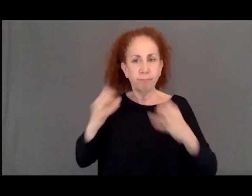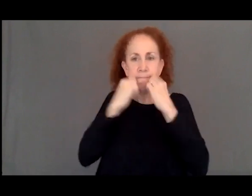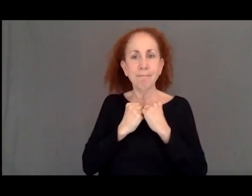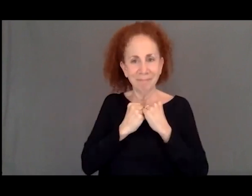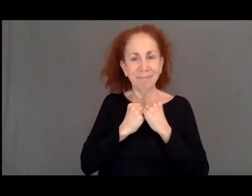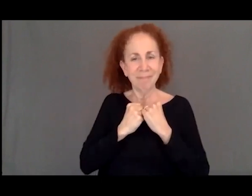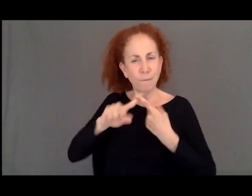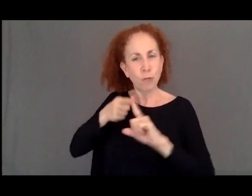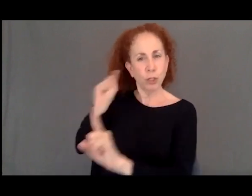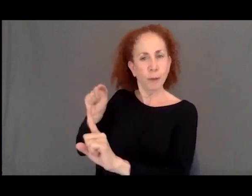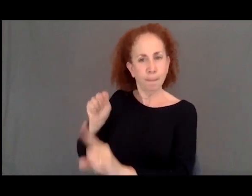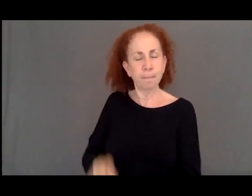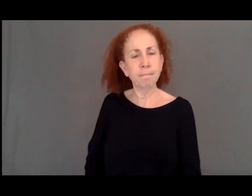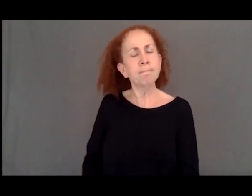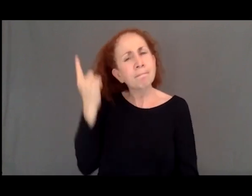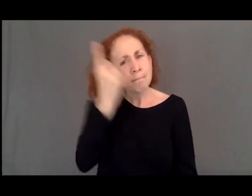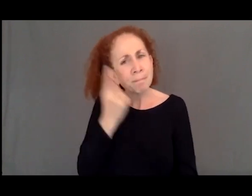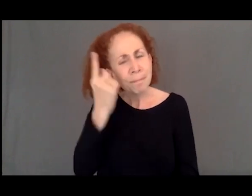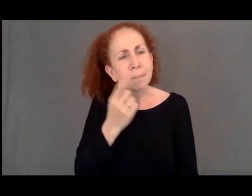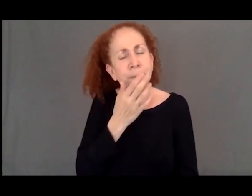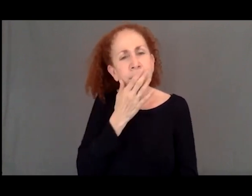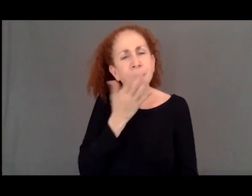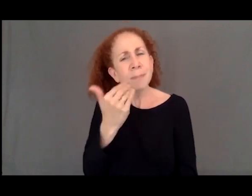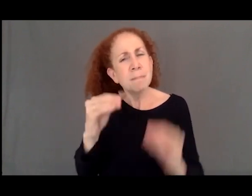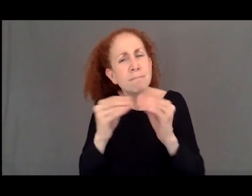So we're wondering, can you say more